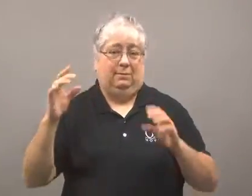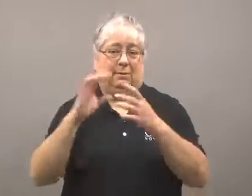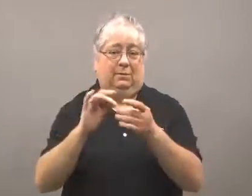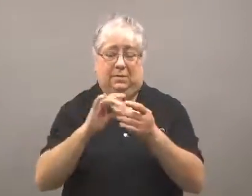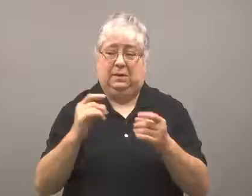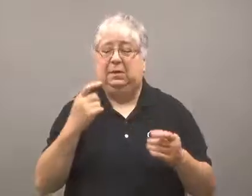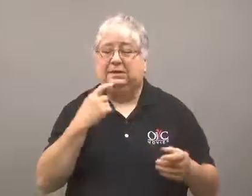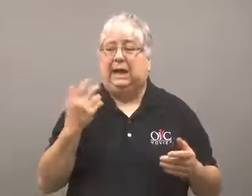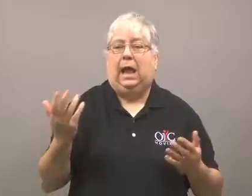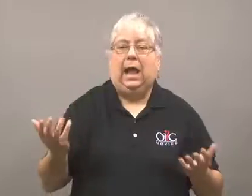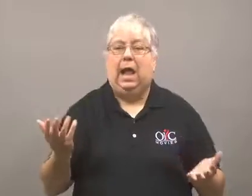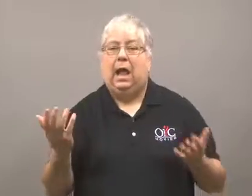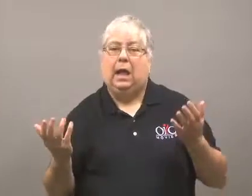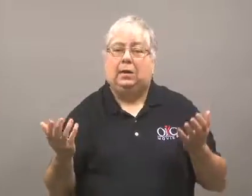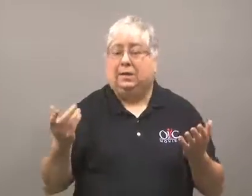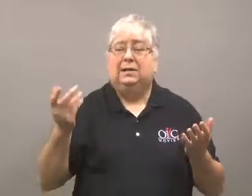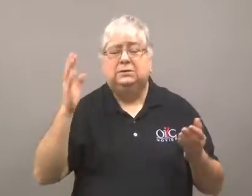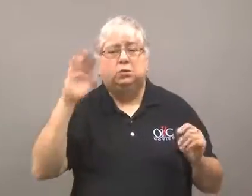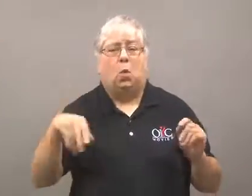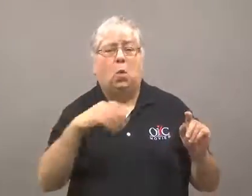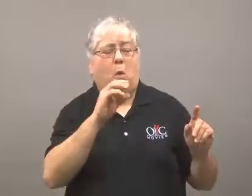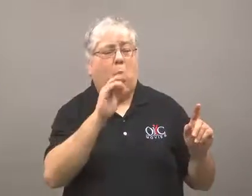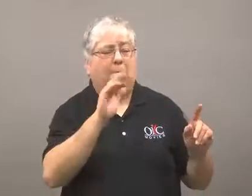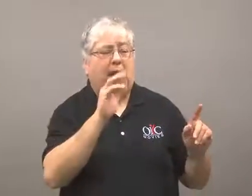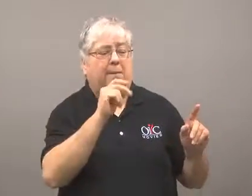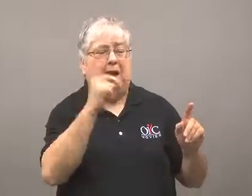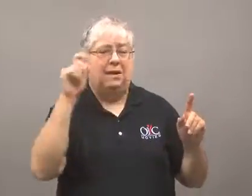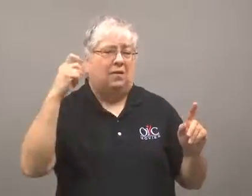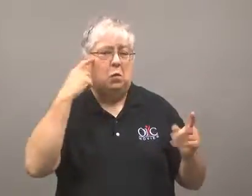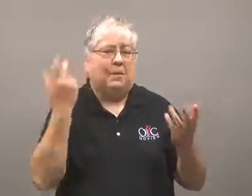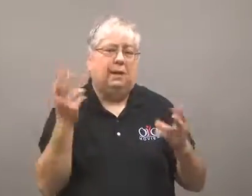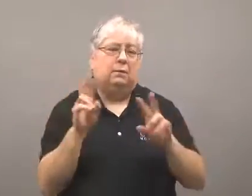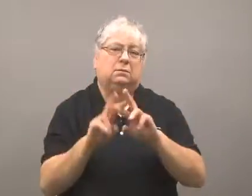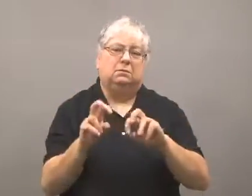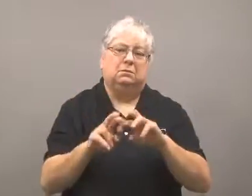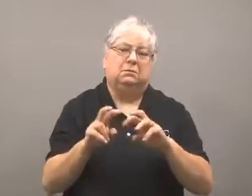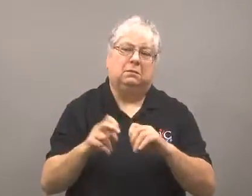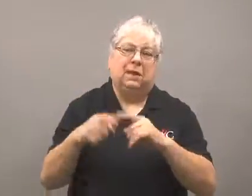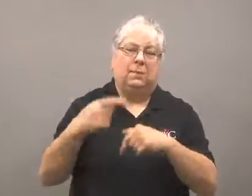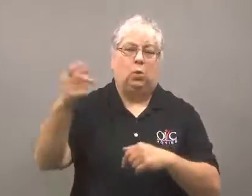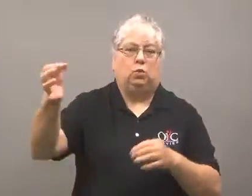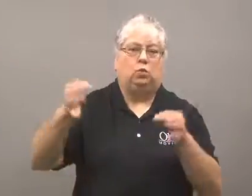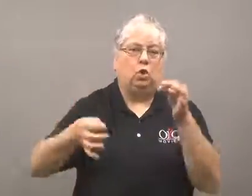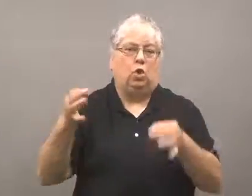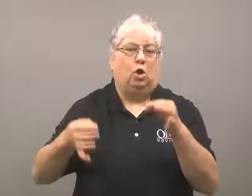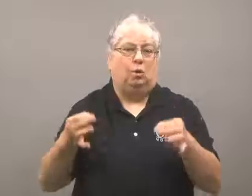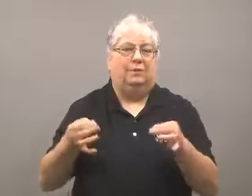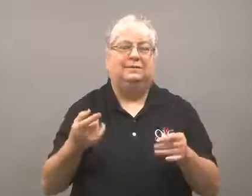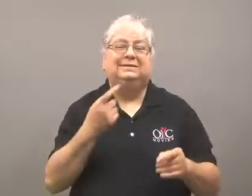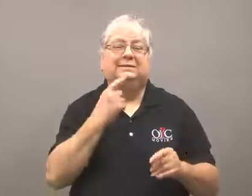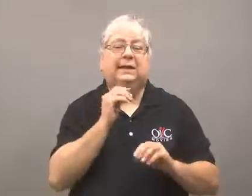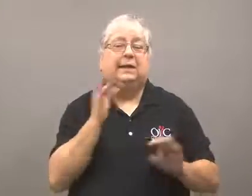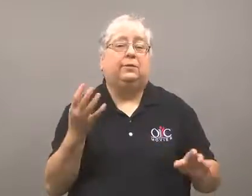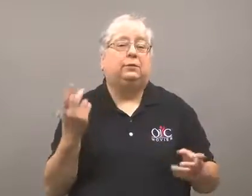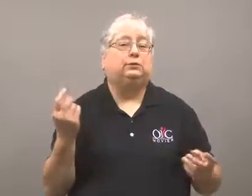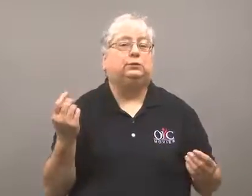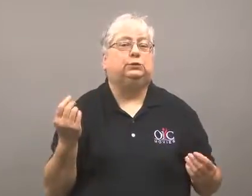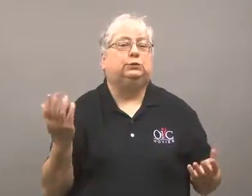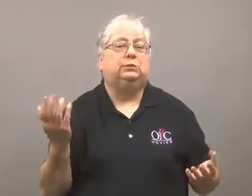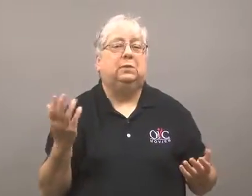said the Obama administration is reviewing the court ruling. He didn't say what it would decide.